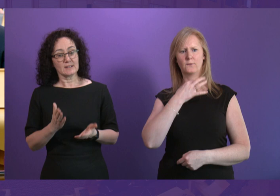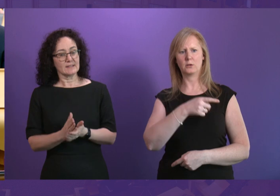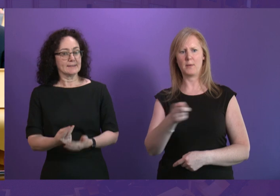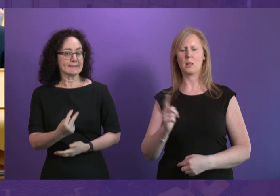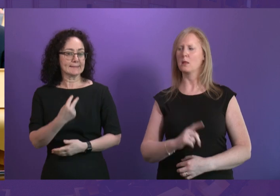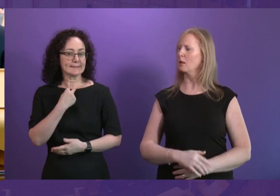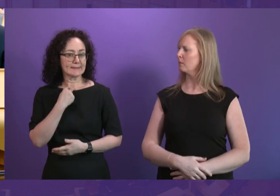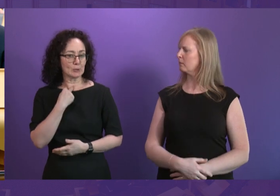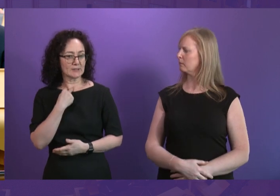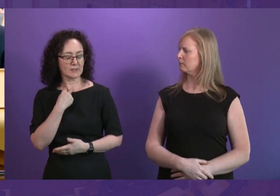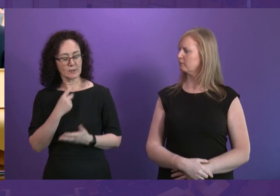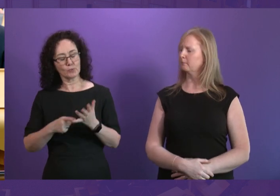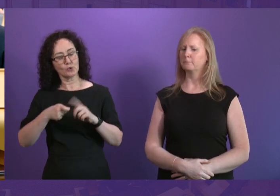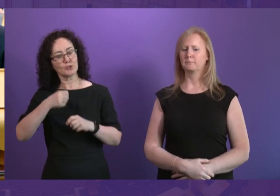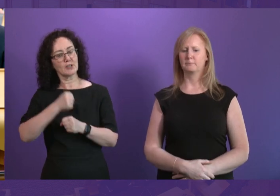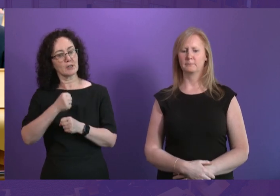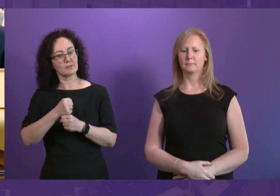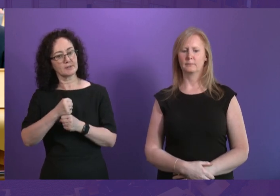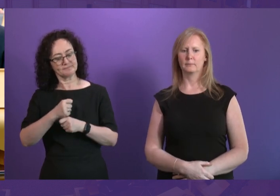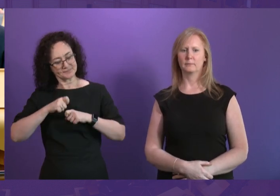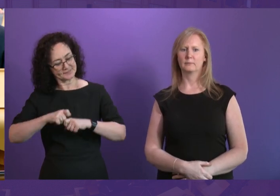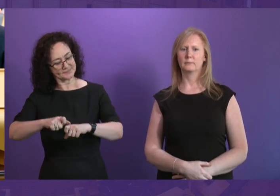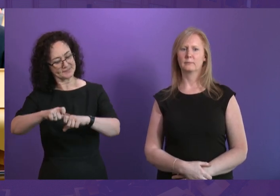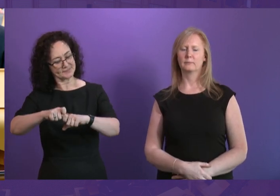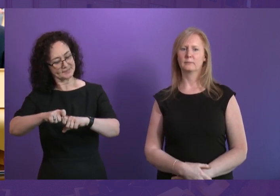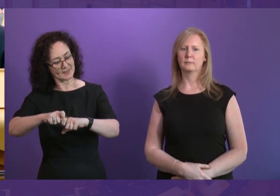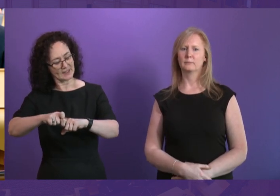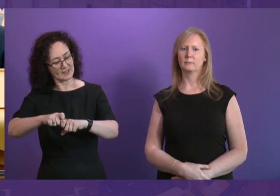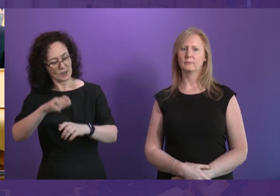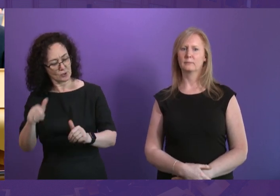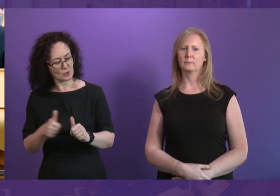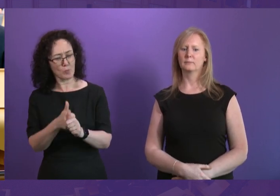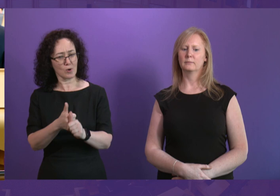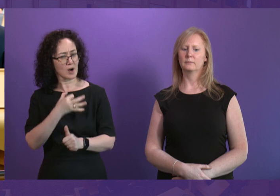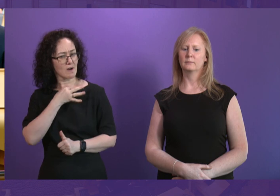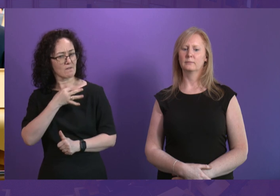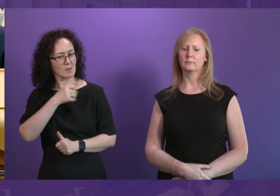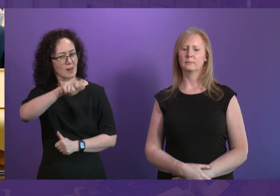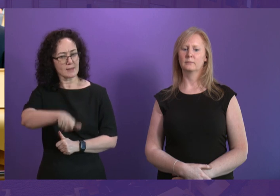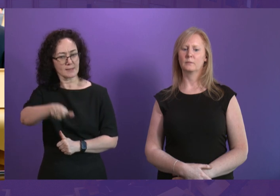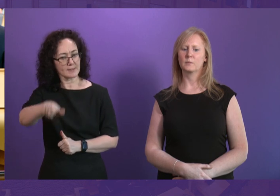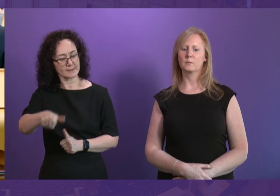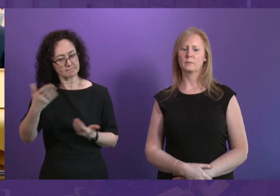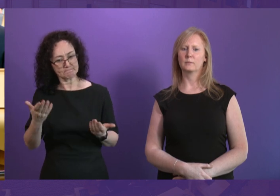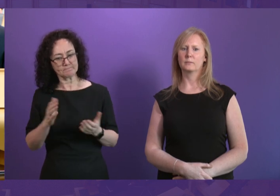Government continually fails to create an energy market that serves consumers fairly, particularly the most vulnerable. As the member knows, fuel costs, which we do not have power